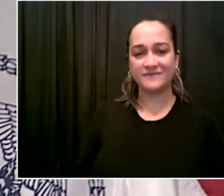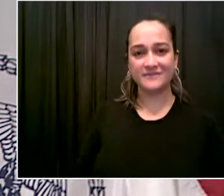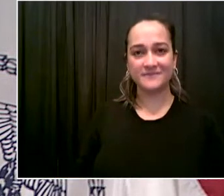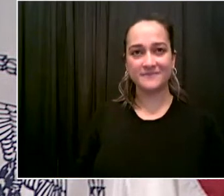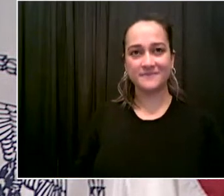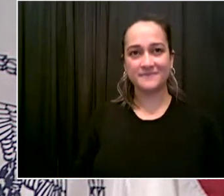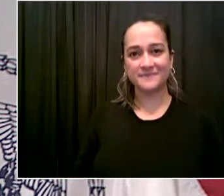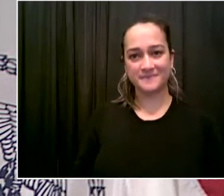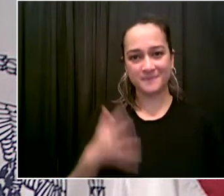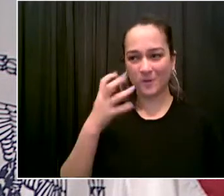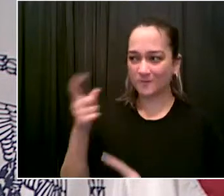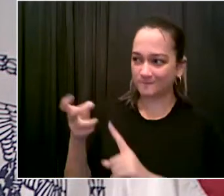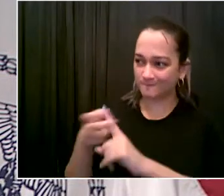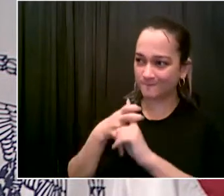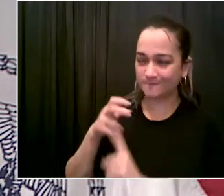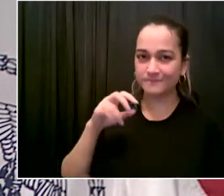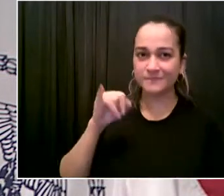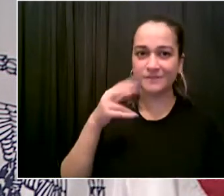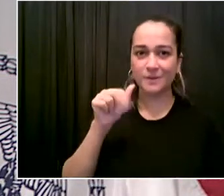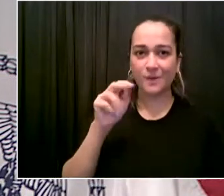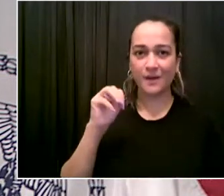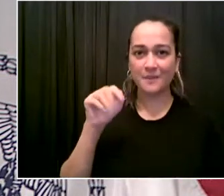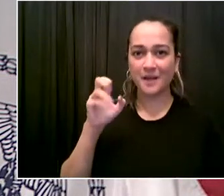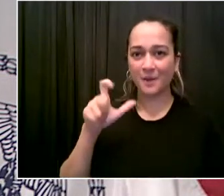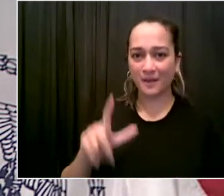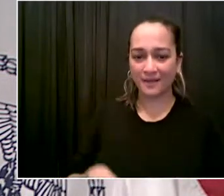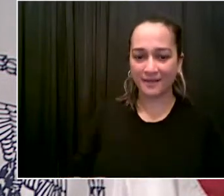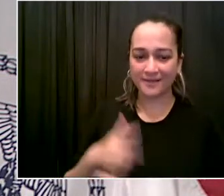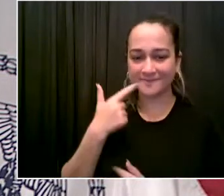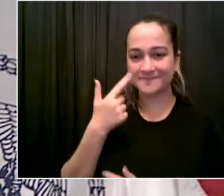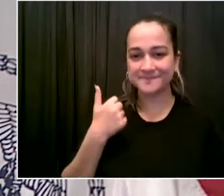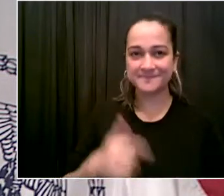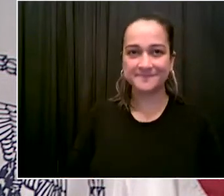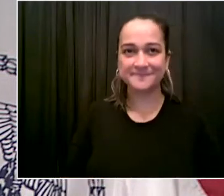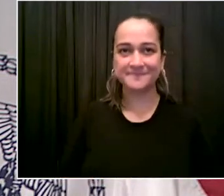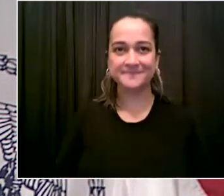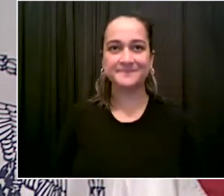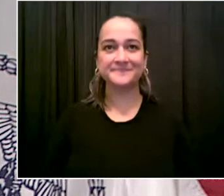Y OUWILL SEE MORE ON THAT COMING UP THOUGH. HER LAST QUESTION OF THE